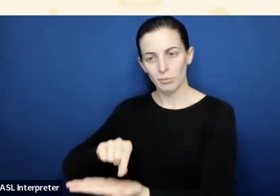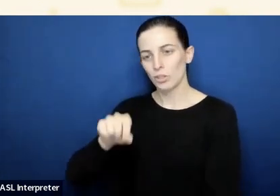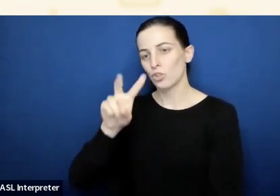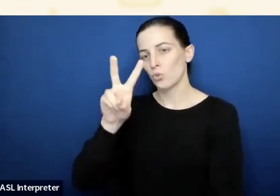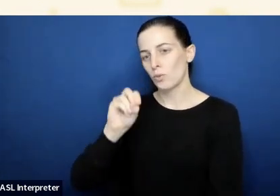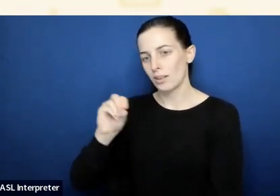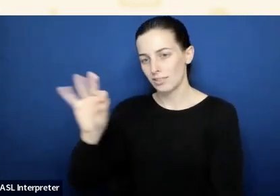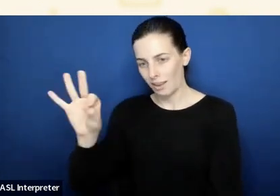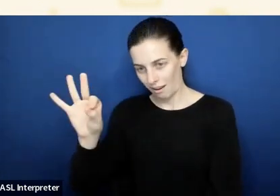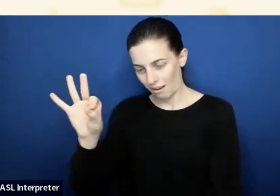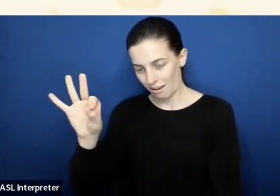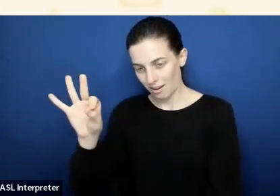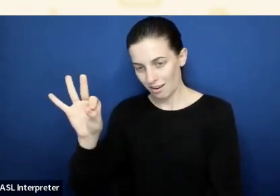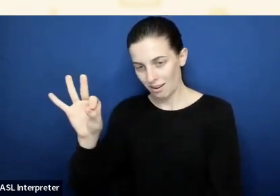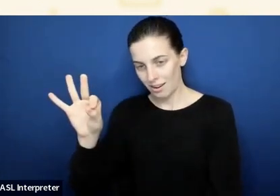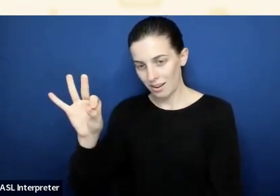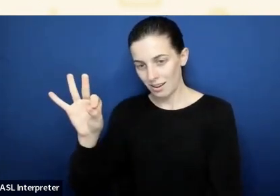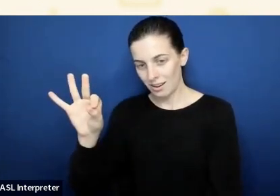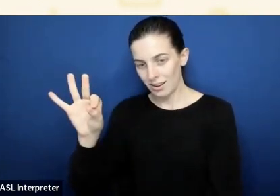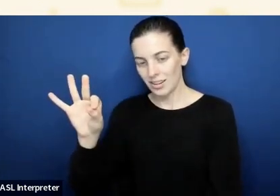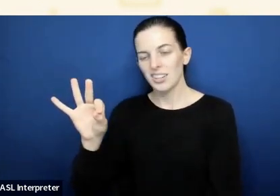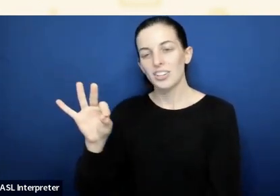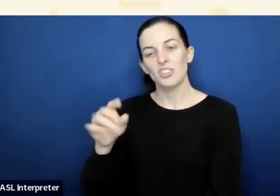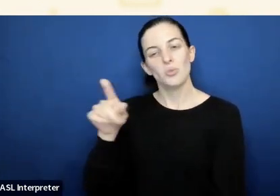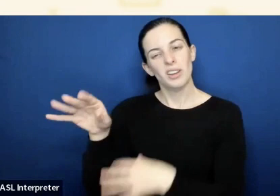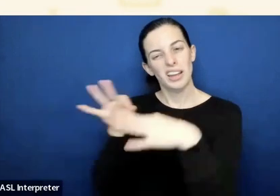A bit more about me.